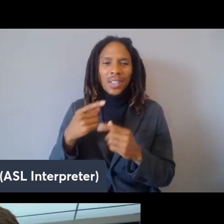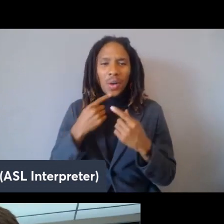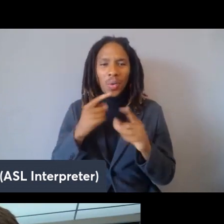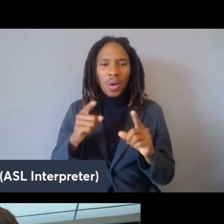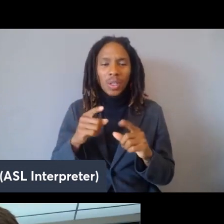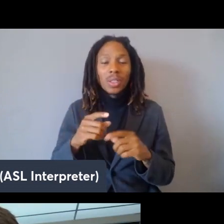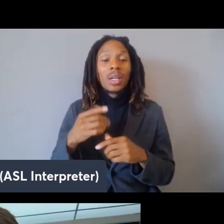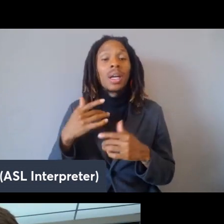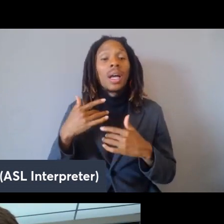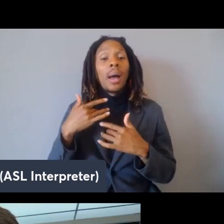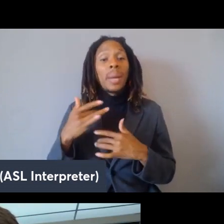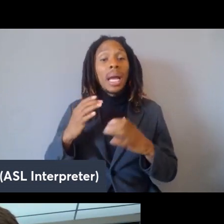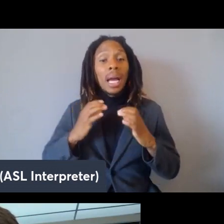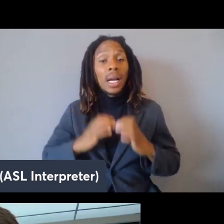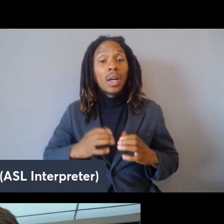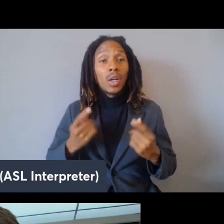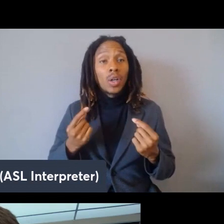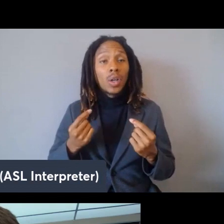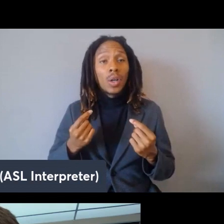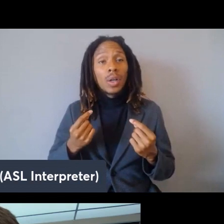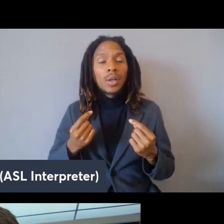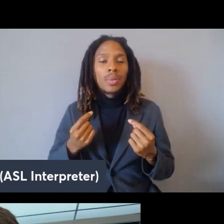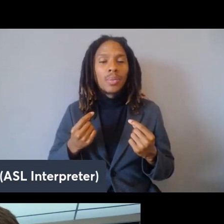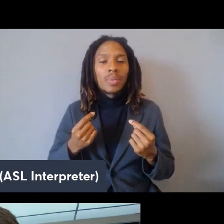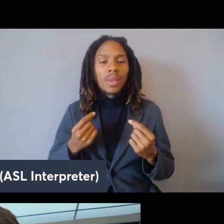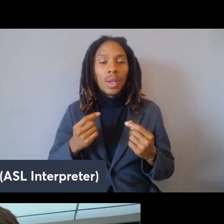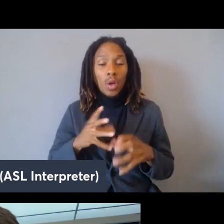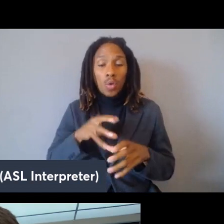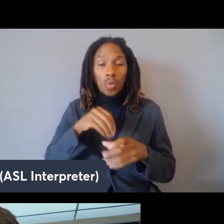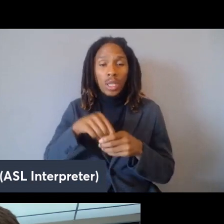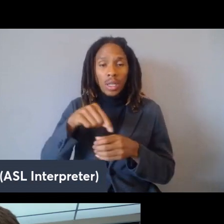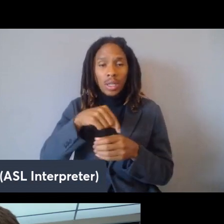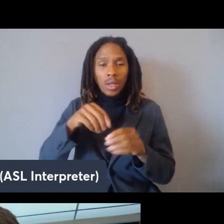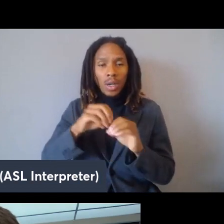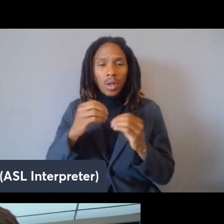is you have let's say within an organization unit, you have a multiple AWS account